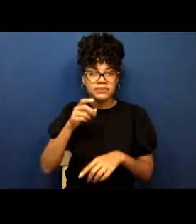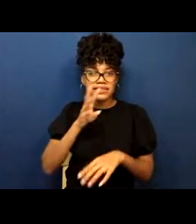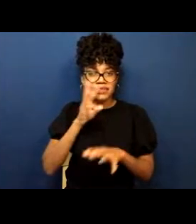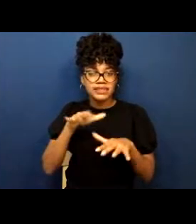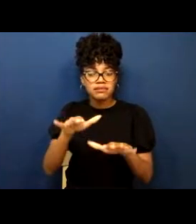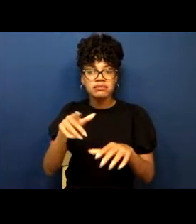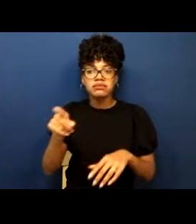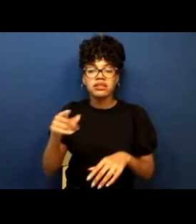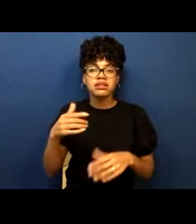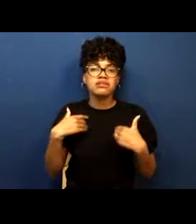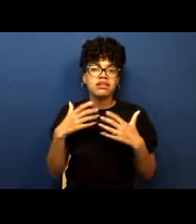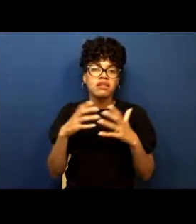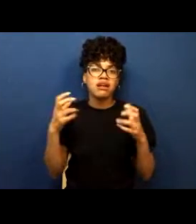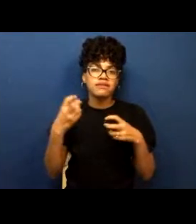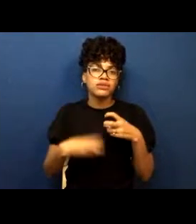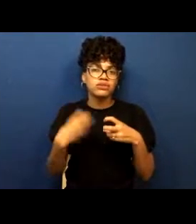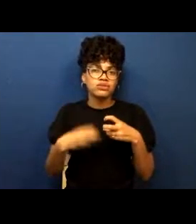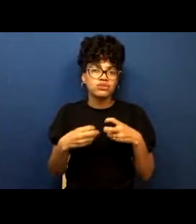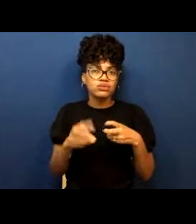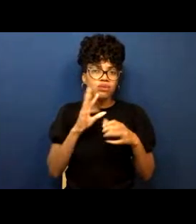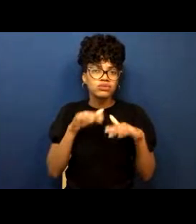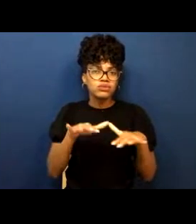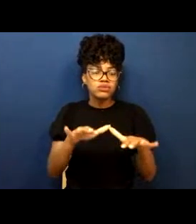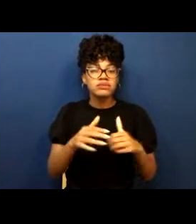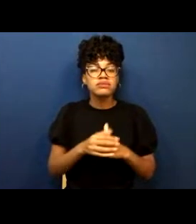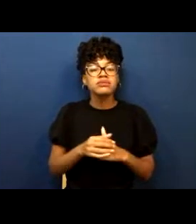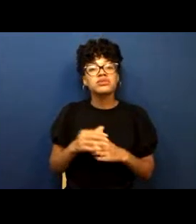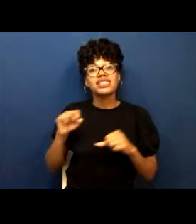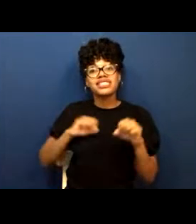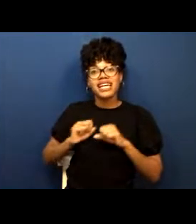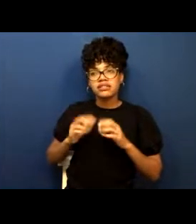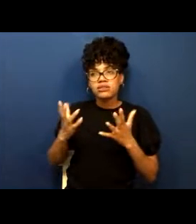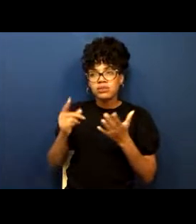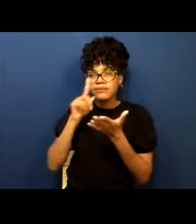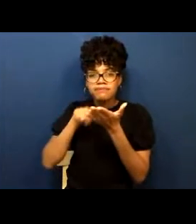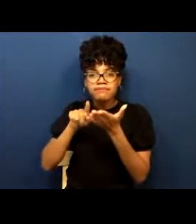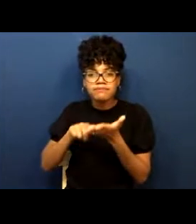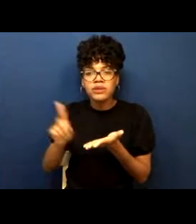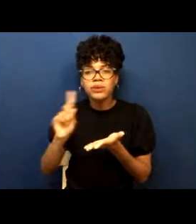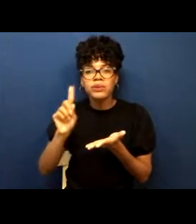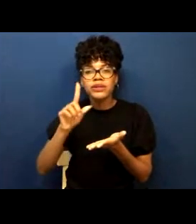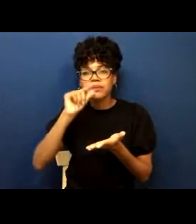So scientists have wanted to figure out, where have they been going when they go out on the open ocean? Next slide.